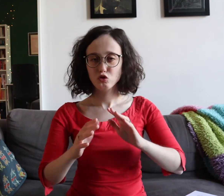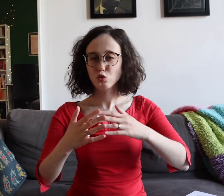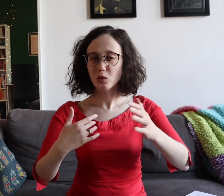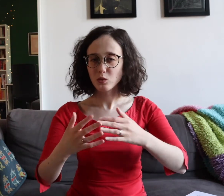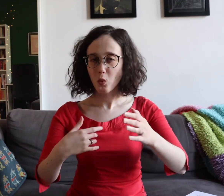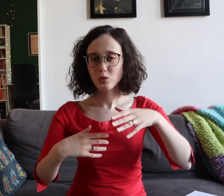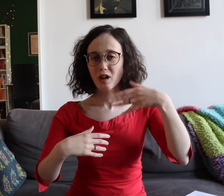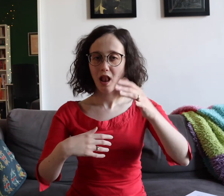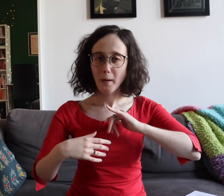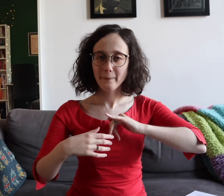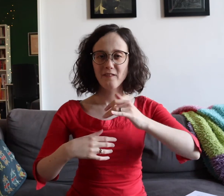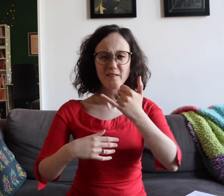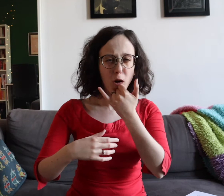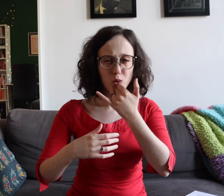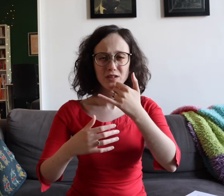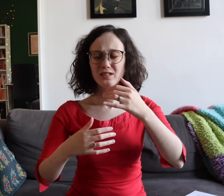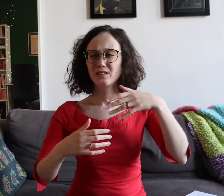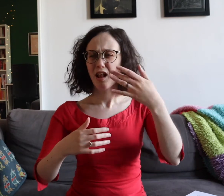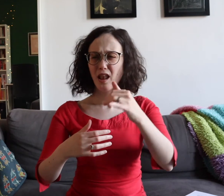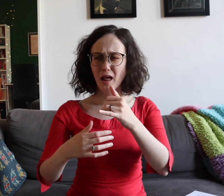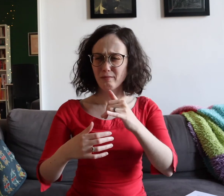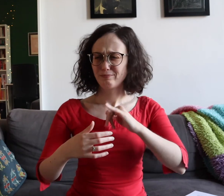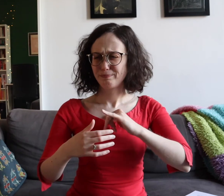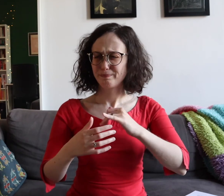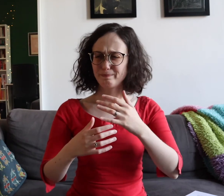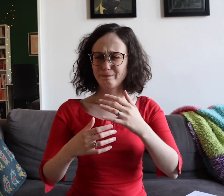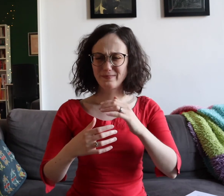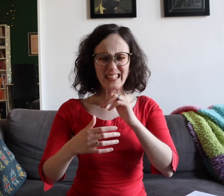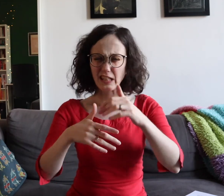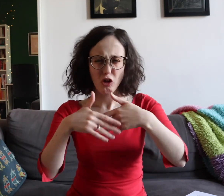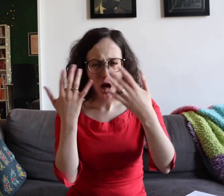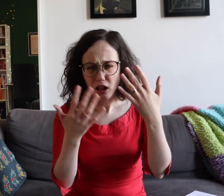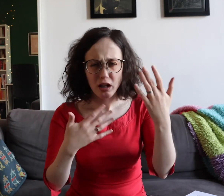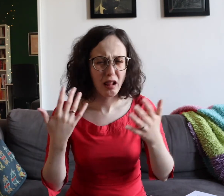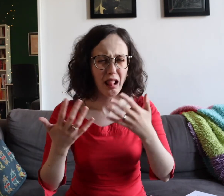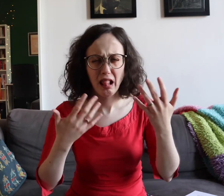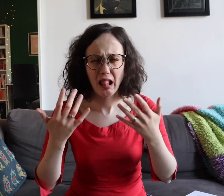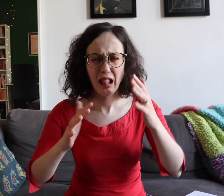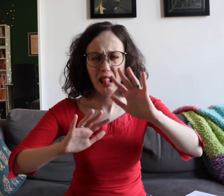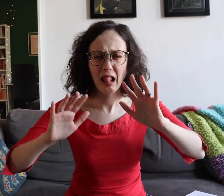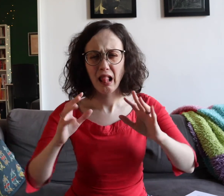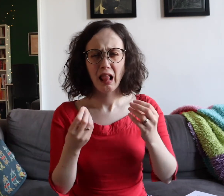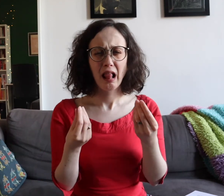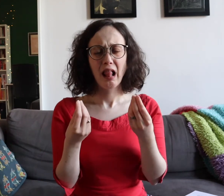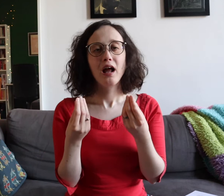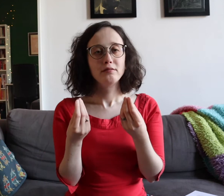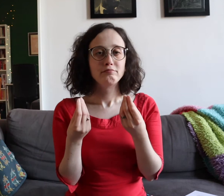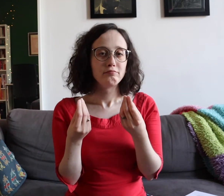Mistakes and lack of clarity, will definitely creep in.